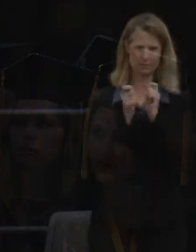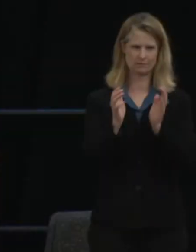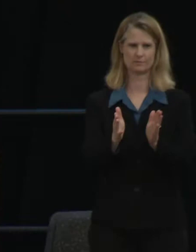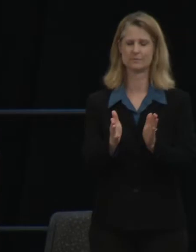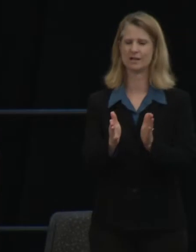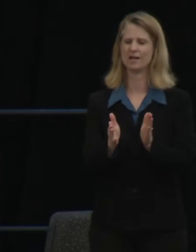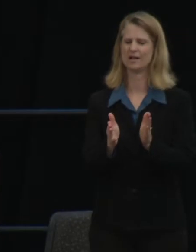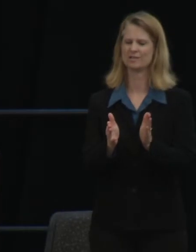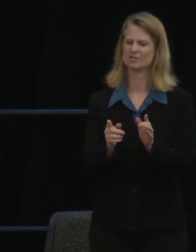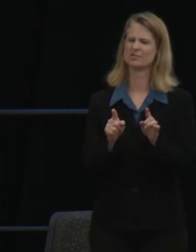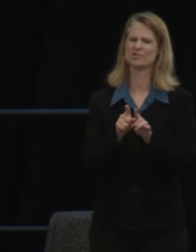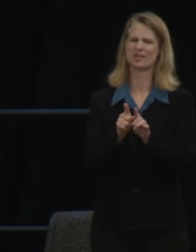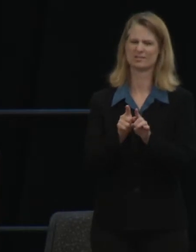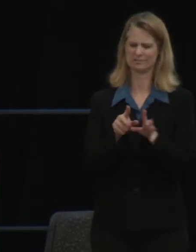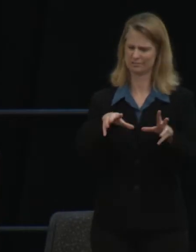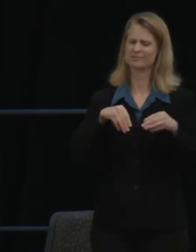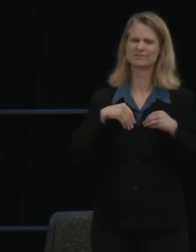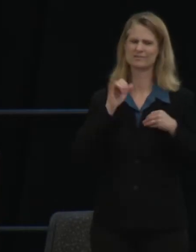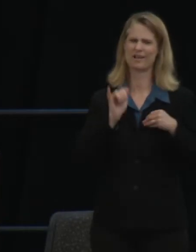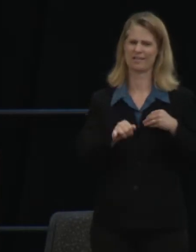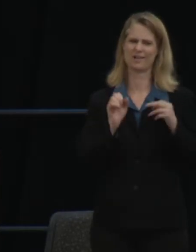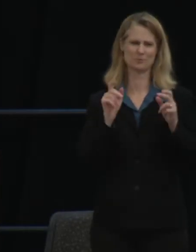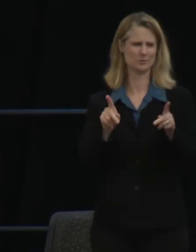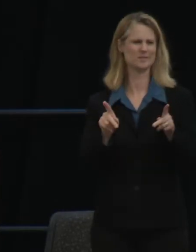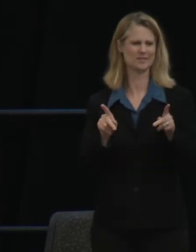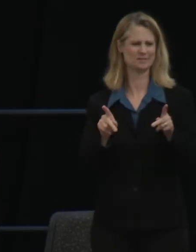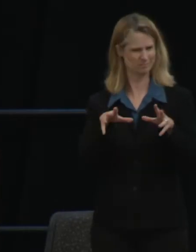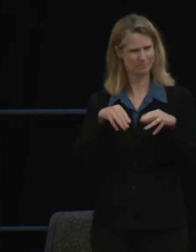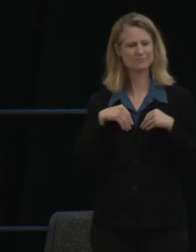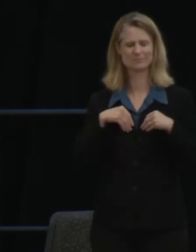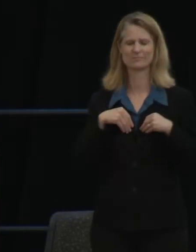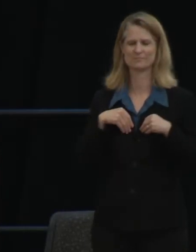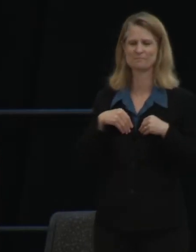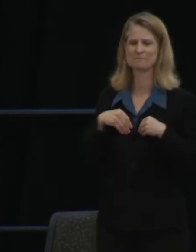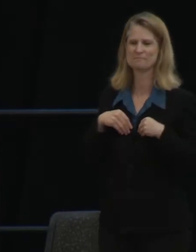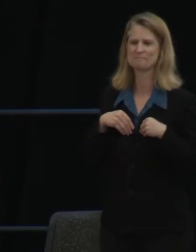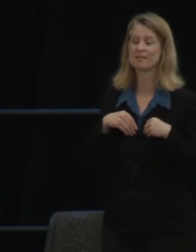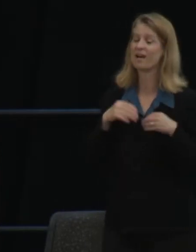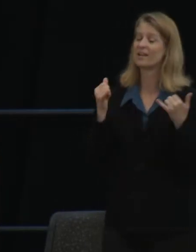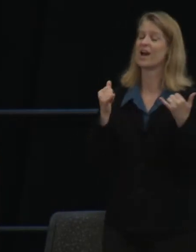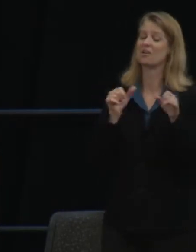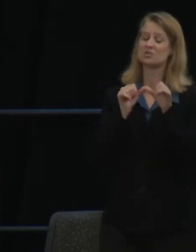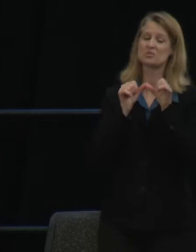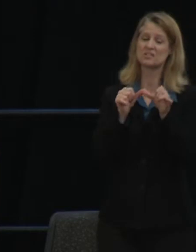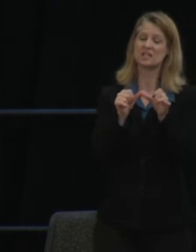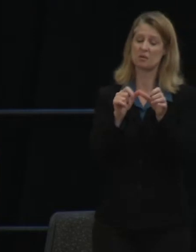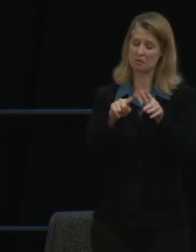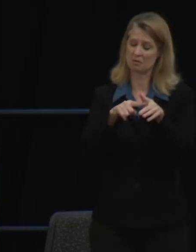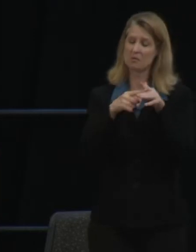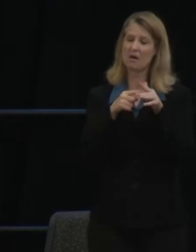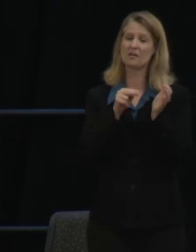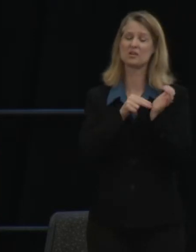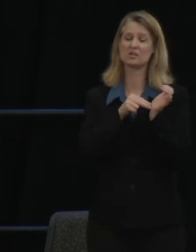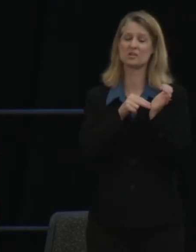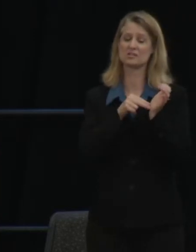Embrace this incredible opportunity. As you embark on your nursing careers,